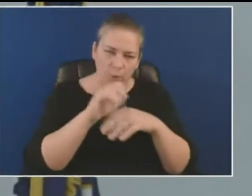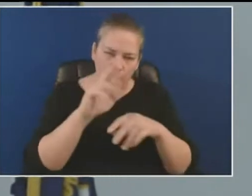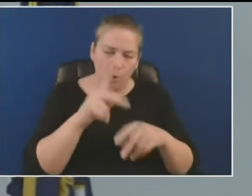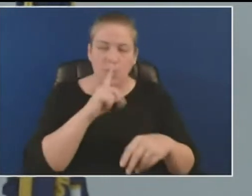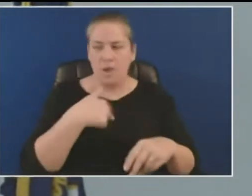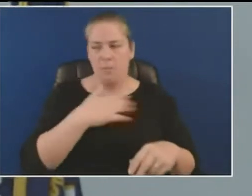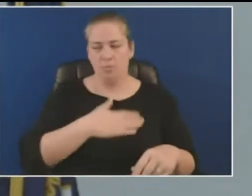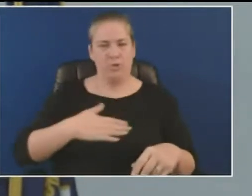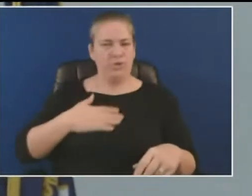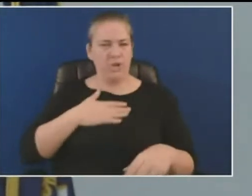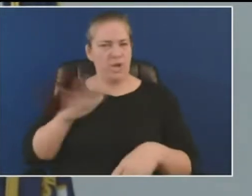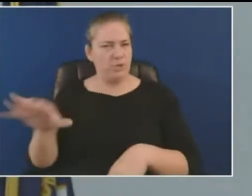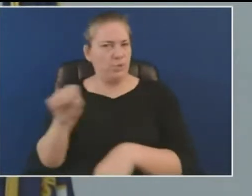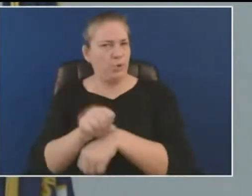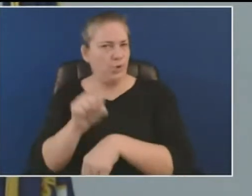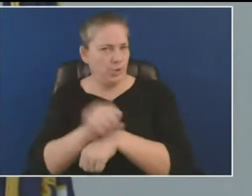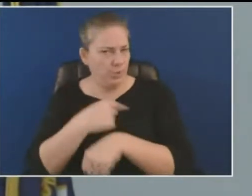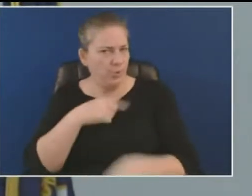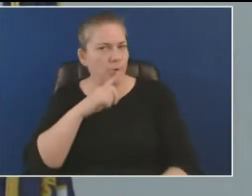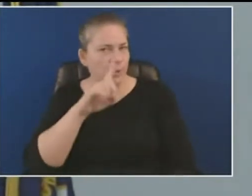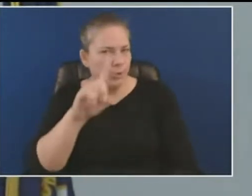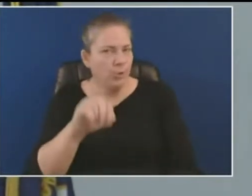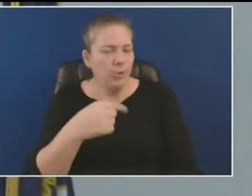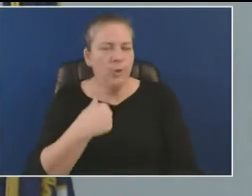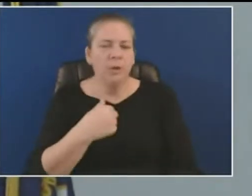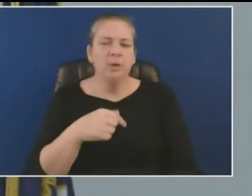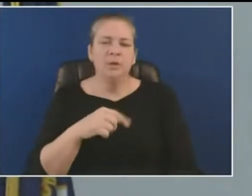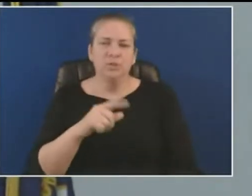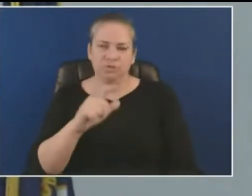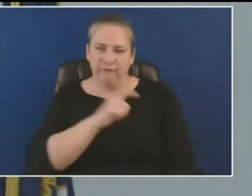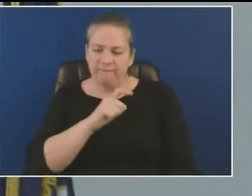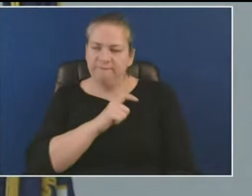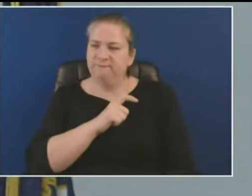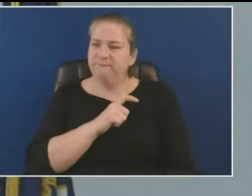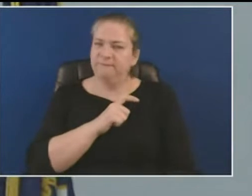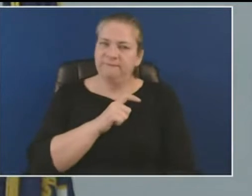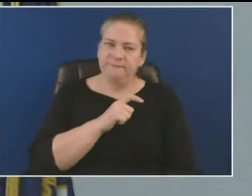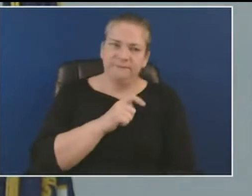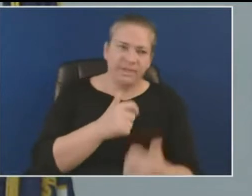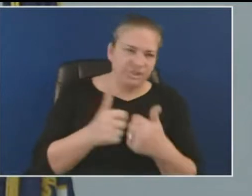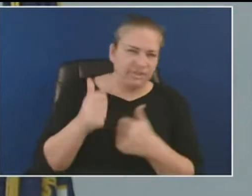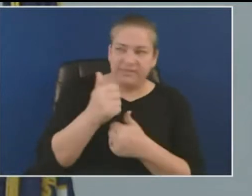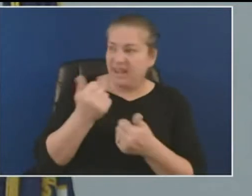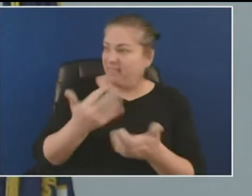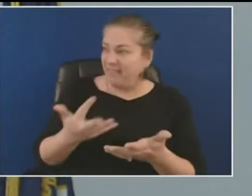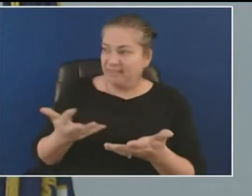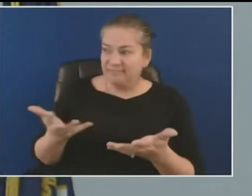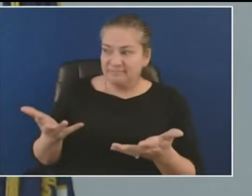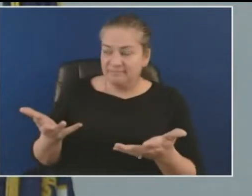But Chief Sheriff chief any. Anything additional?